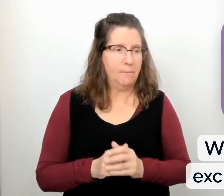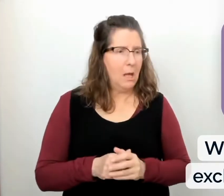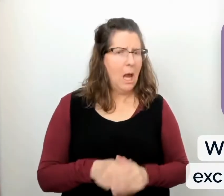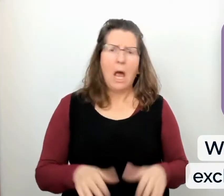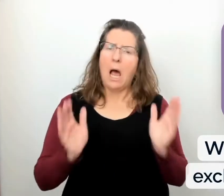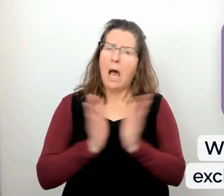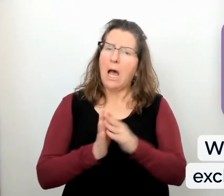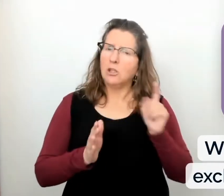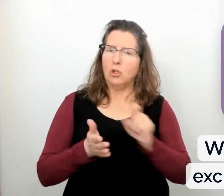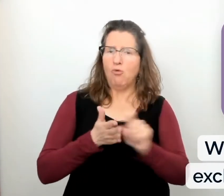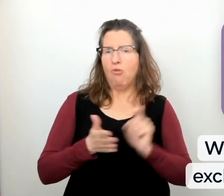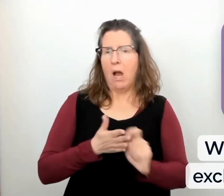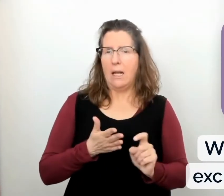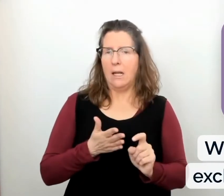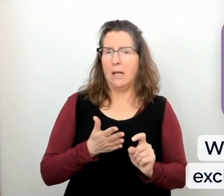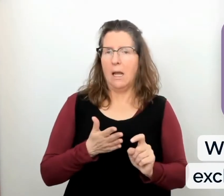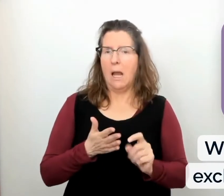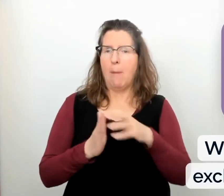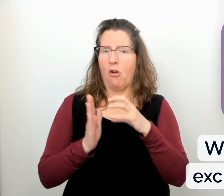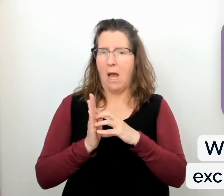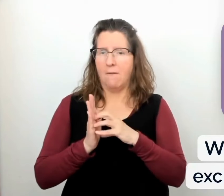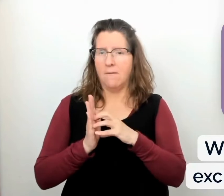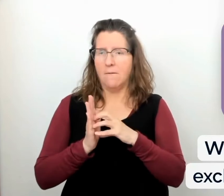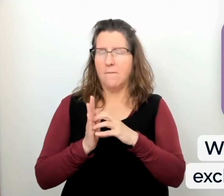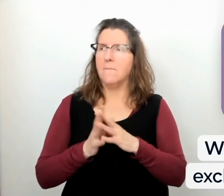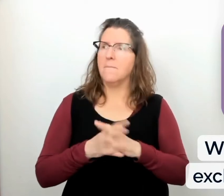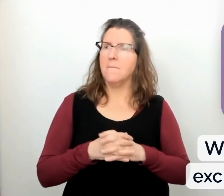I asked her to write a paragraph. She did.